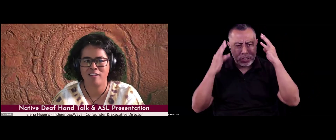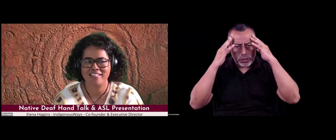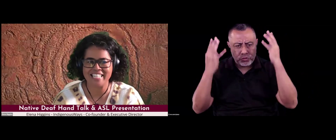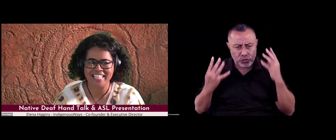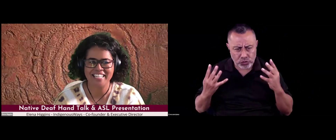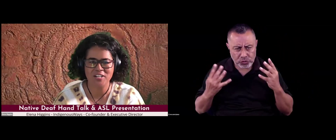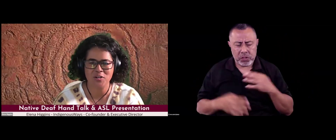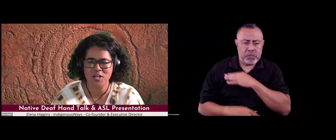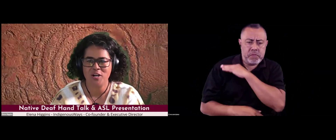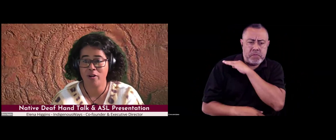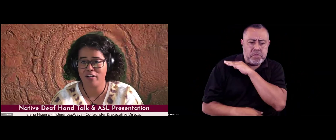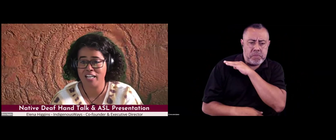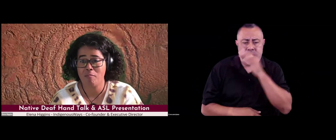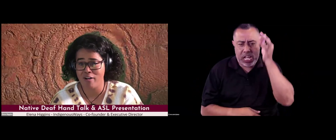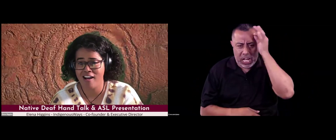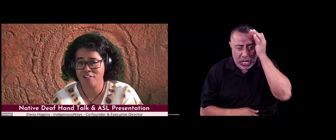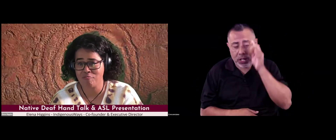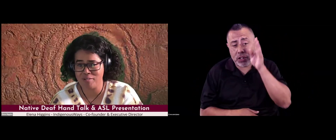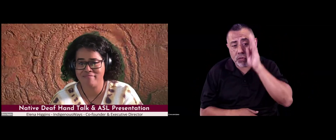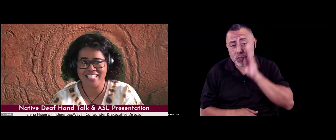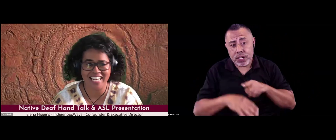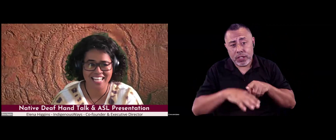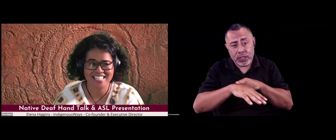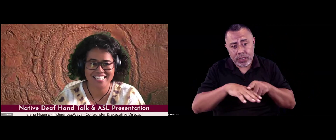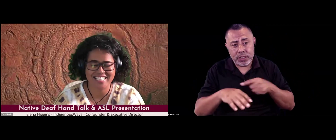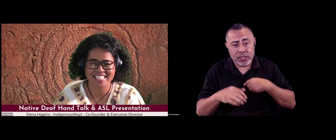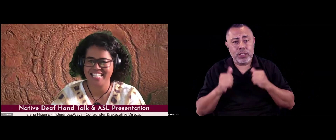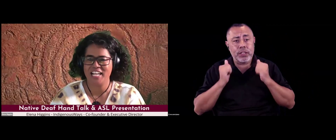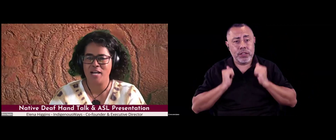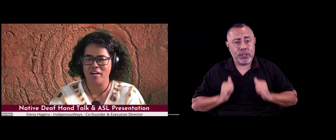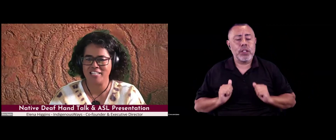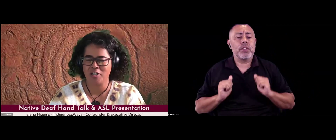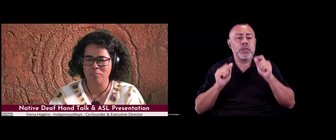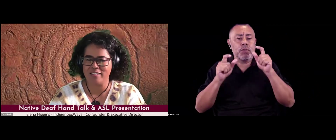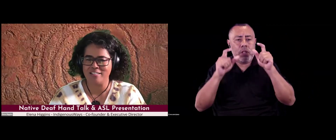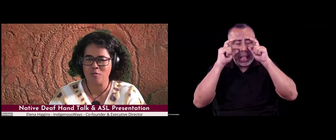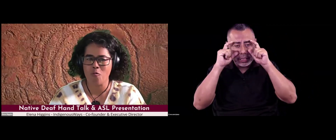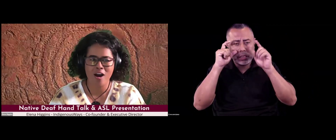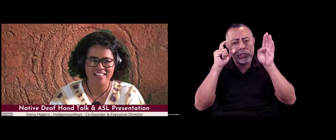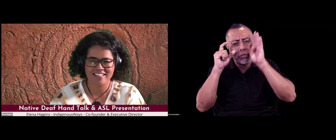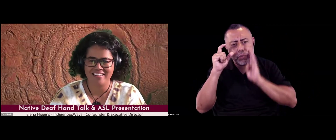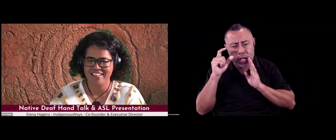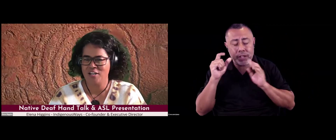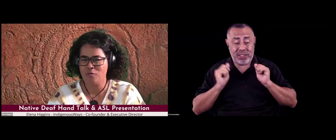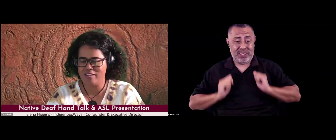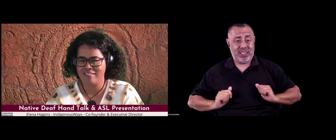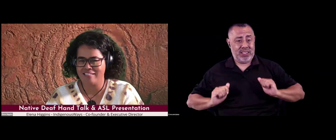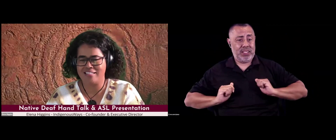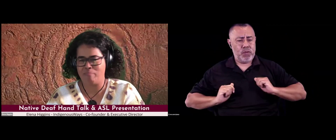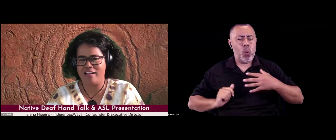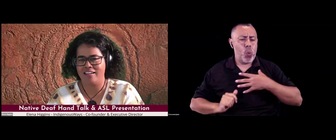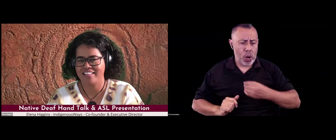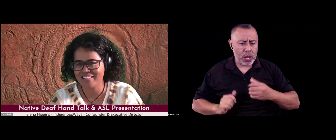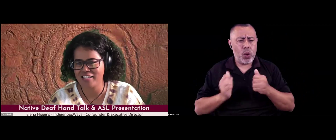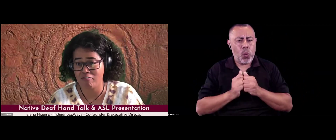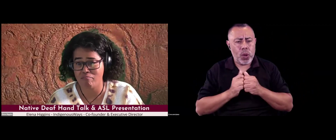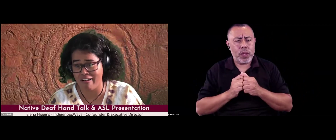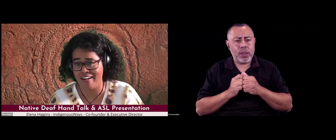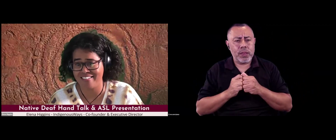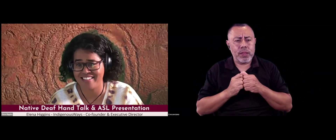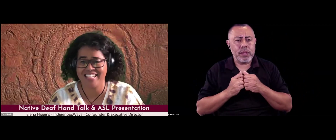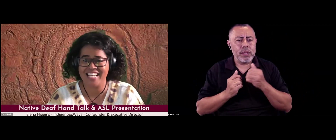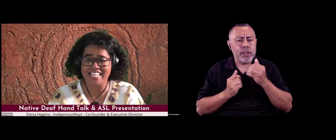Brown skin wearing brown rimmed glasses and my top is white. With speaklings of brown.